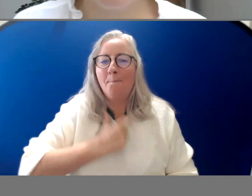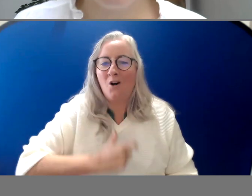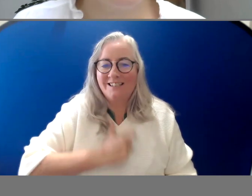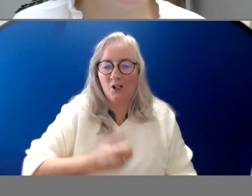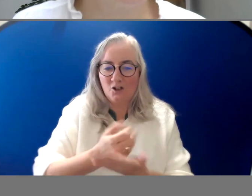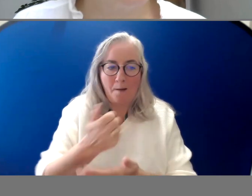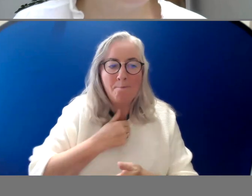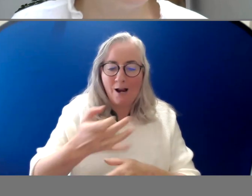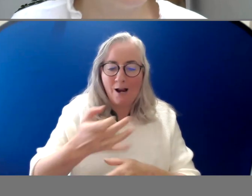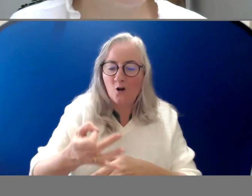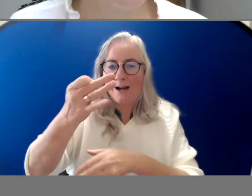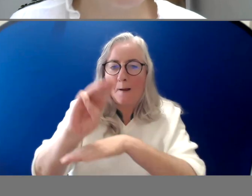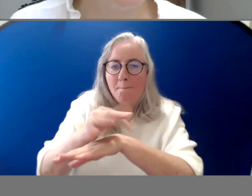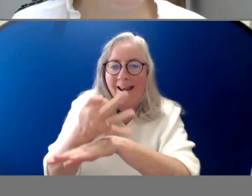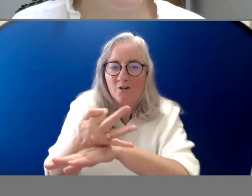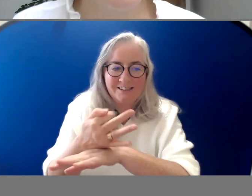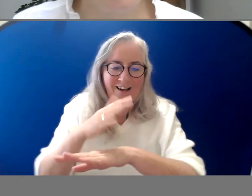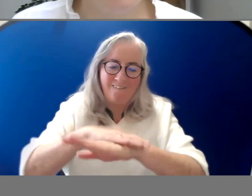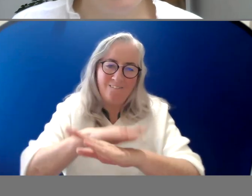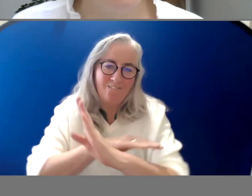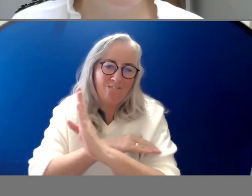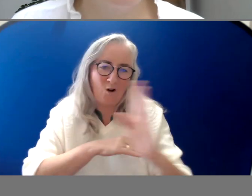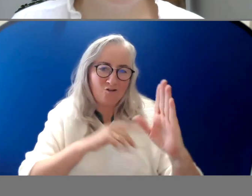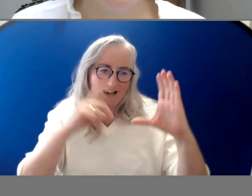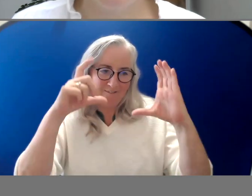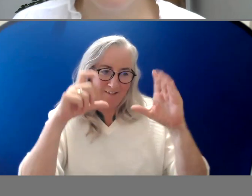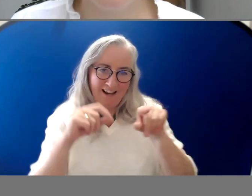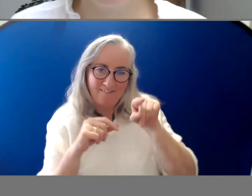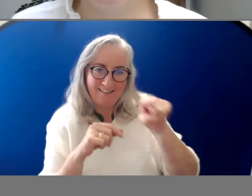my grandparents are and photographed to the left- hand side and they were great supporters of the